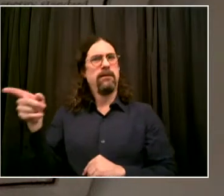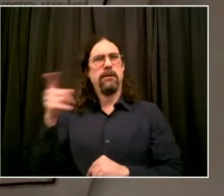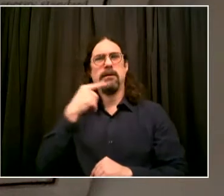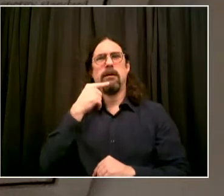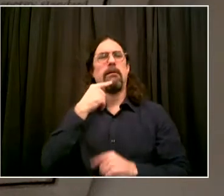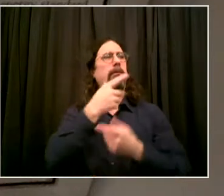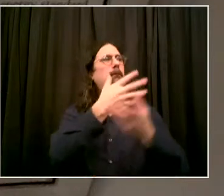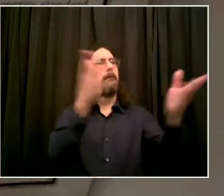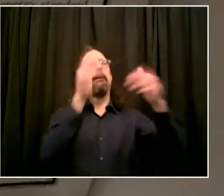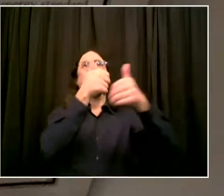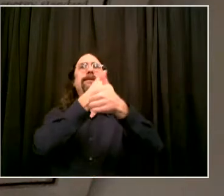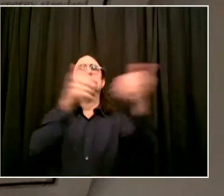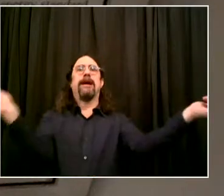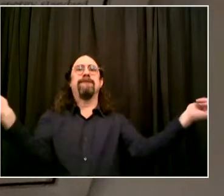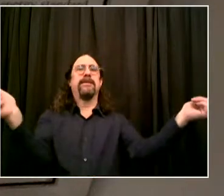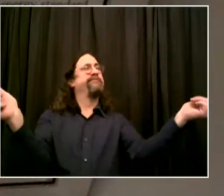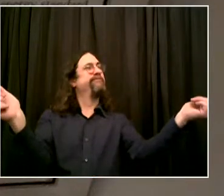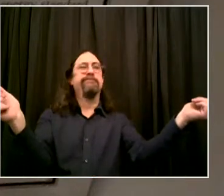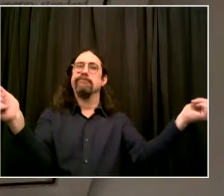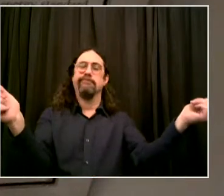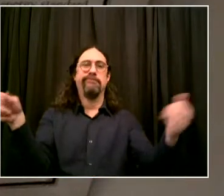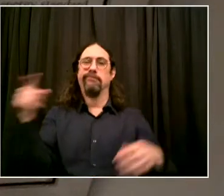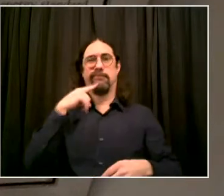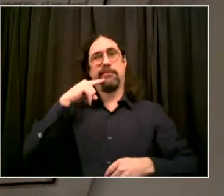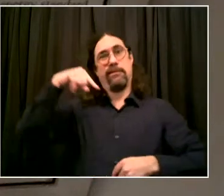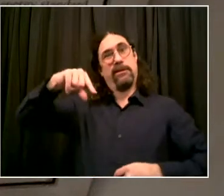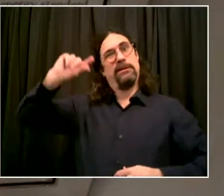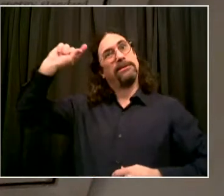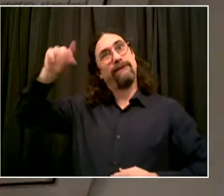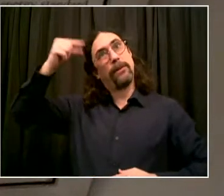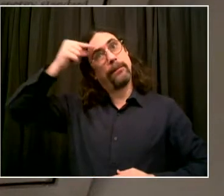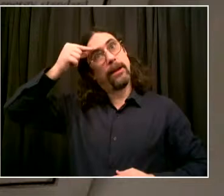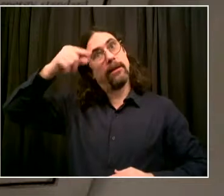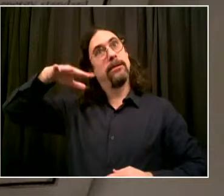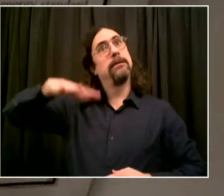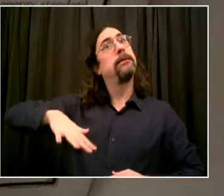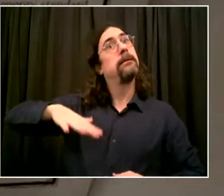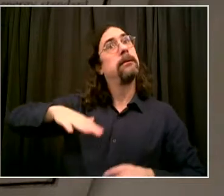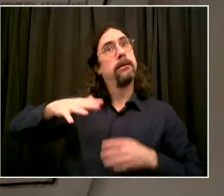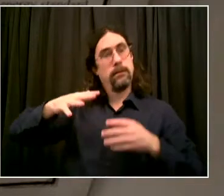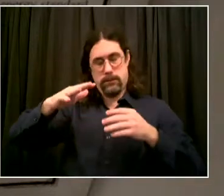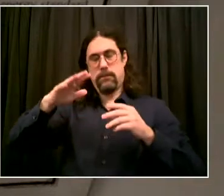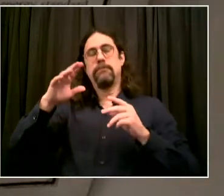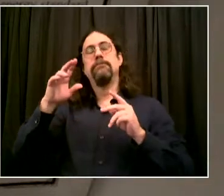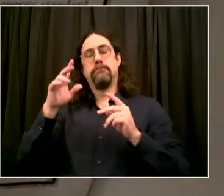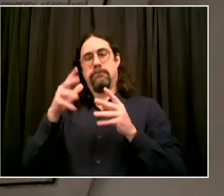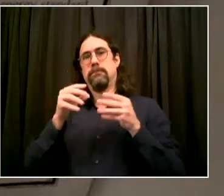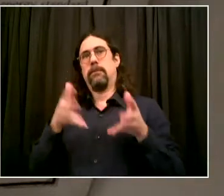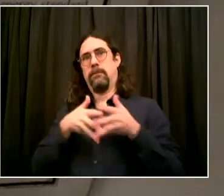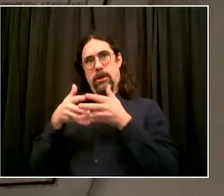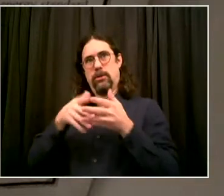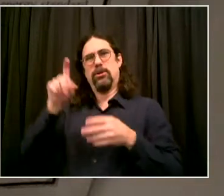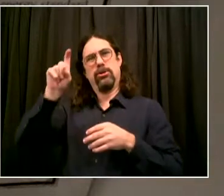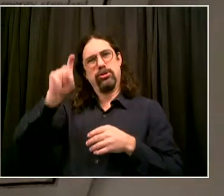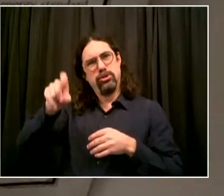REMARKABLE INTERVIEW IN WHWHCIH H E H DDESCRIBED THE CLIMATE EMERGENCY WE ARE IN AND THE NEED FOR U.S. GOVERNMENT TO TAKE IT ON ABSOLUTELY. I THINK E TH ACTIVISTS THAT MADE THIS HAPPEN